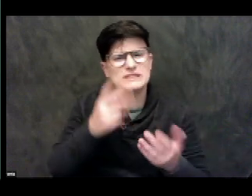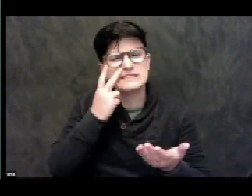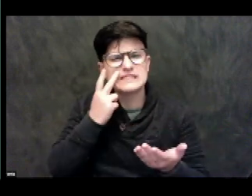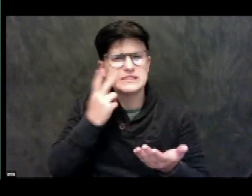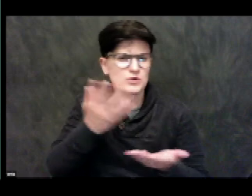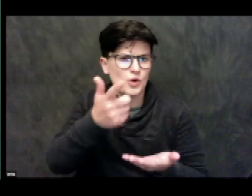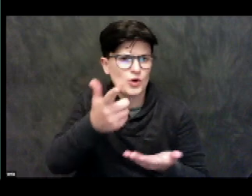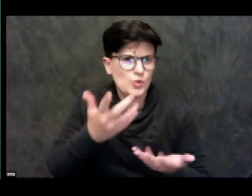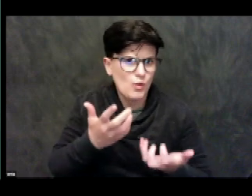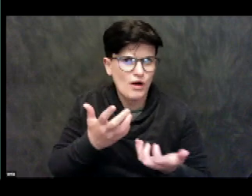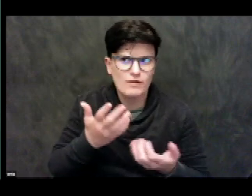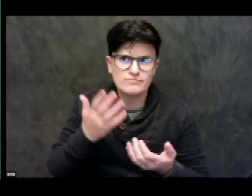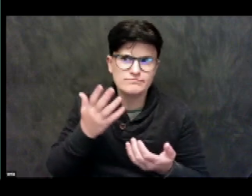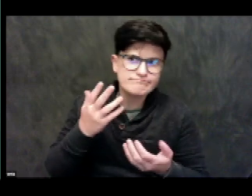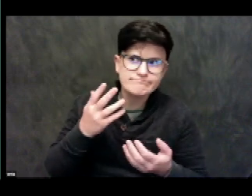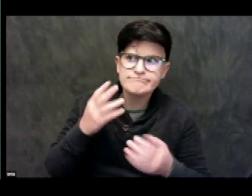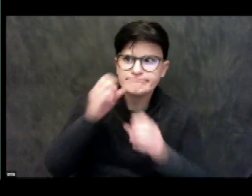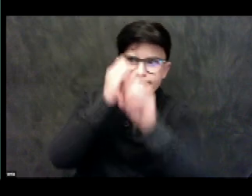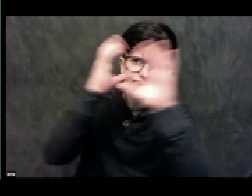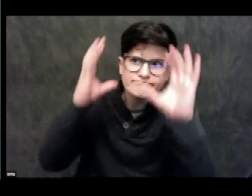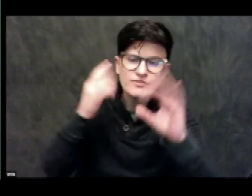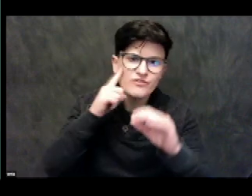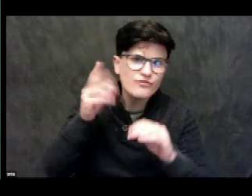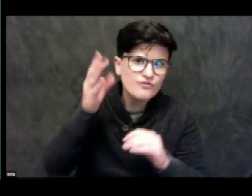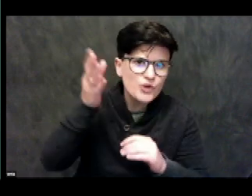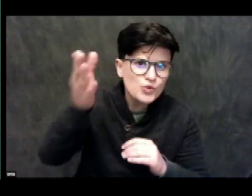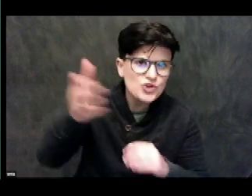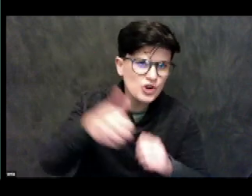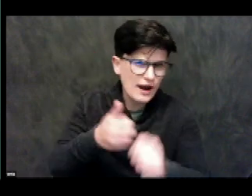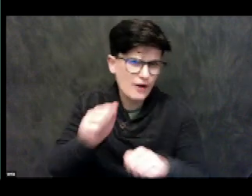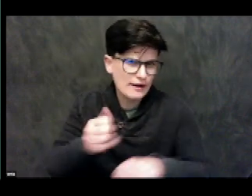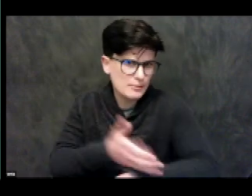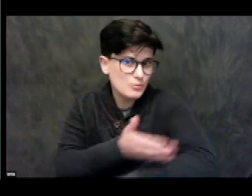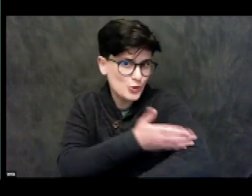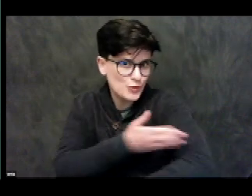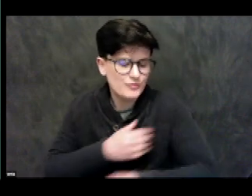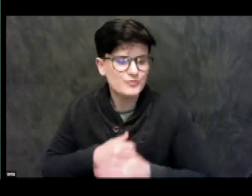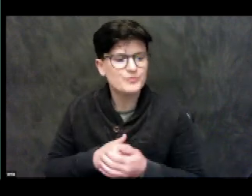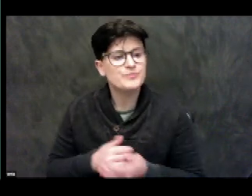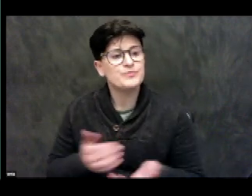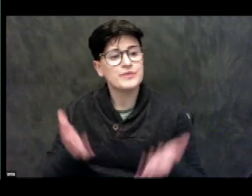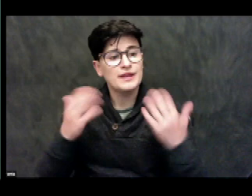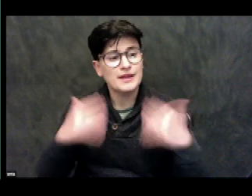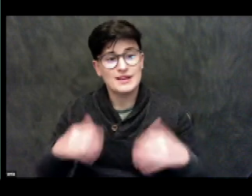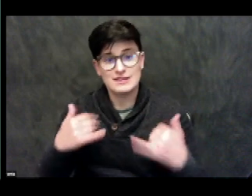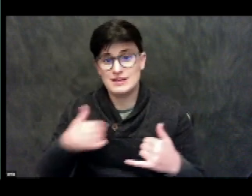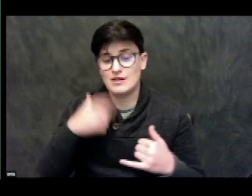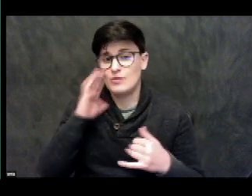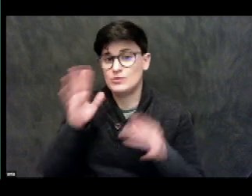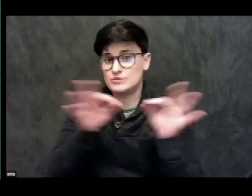Is that any further do I'm going to just describe the process for post captioning.